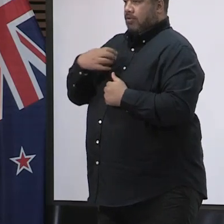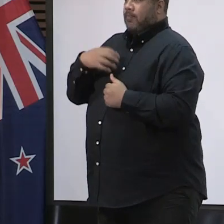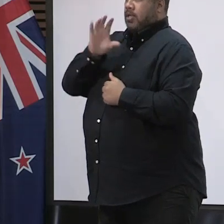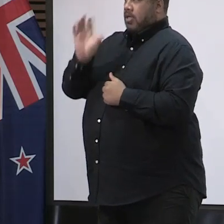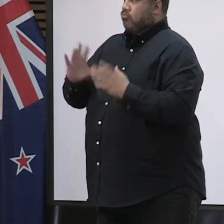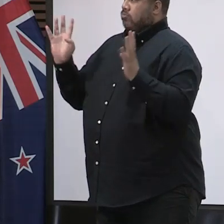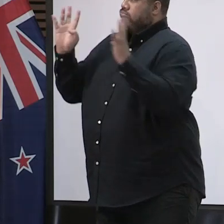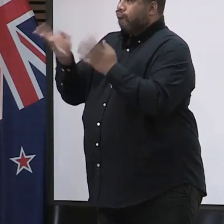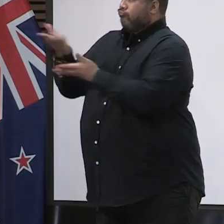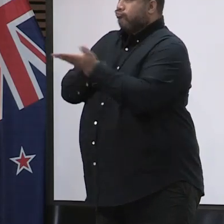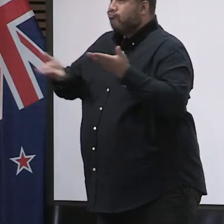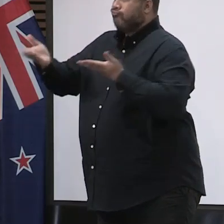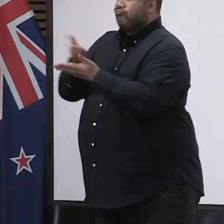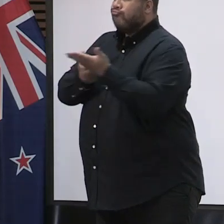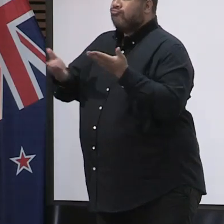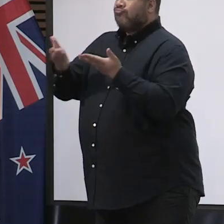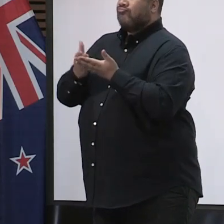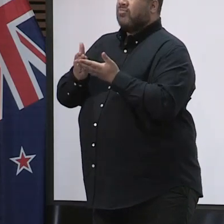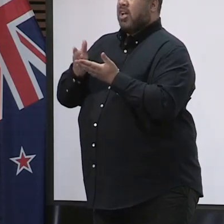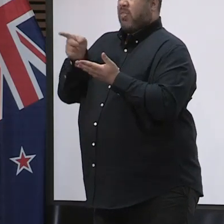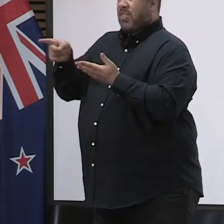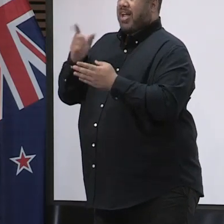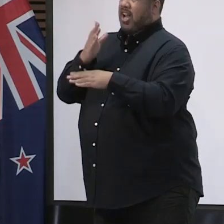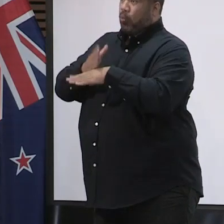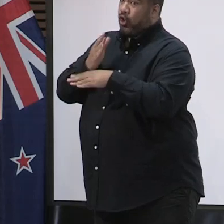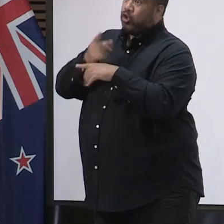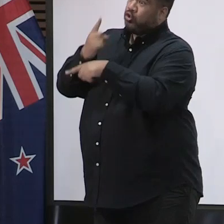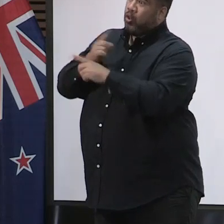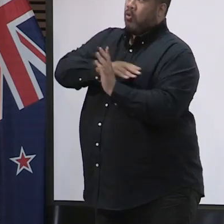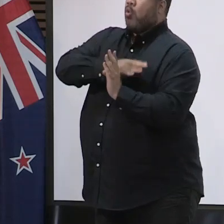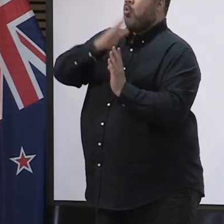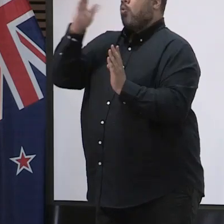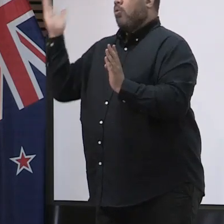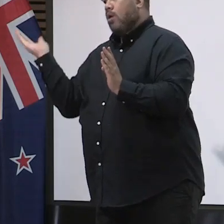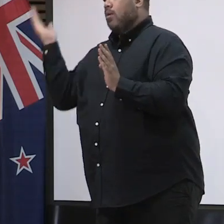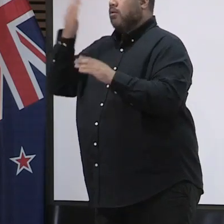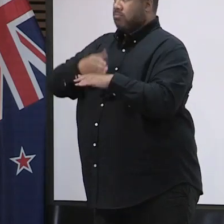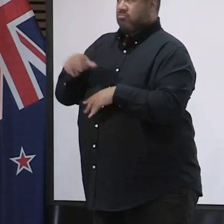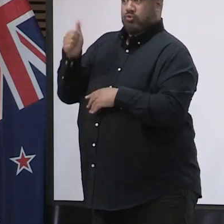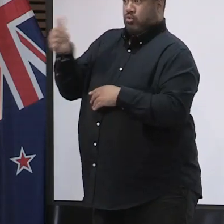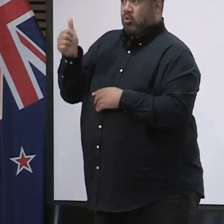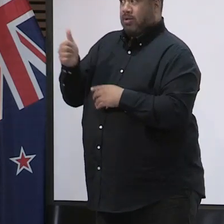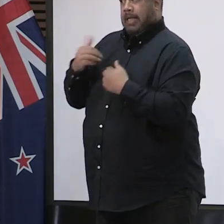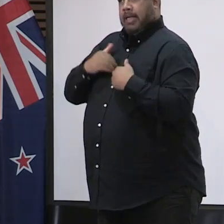and economically, the effects are profound. I have seen some